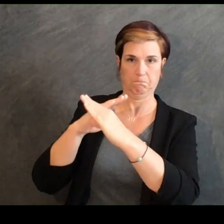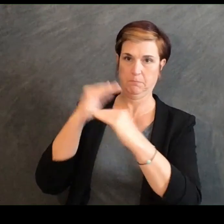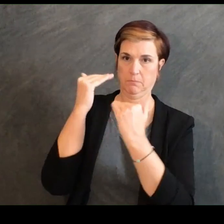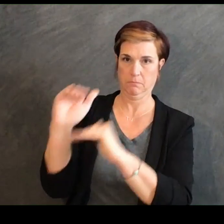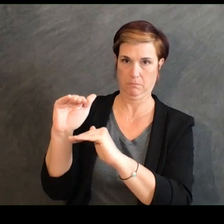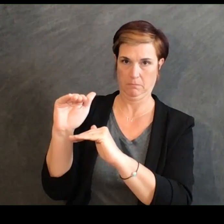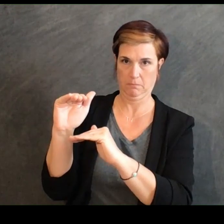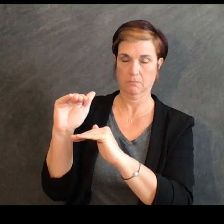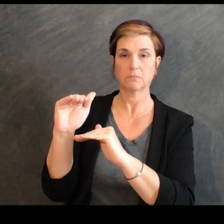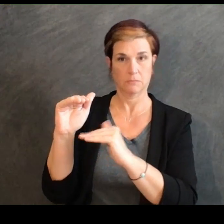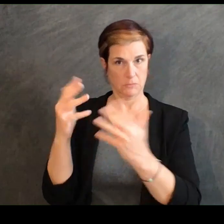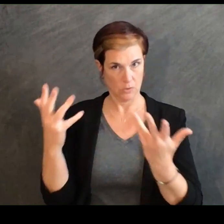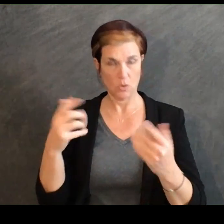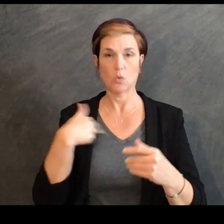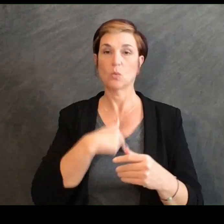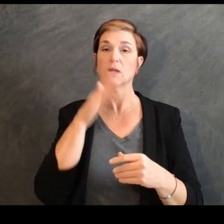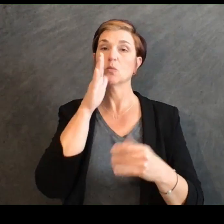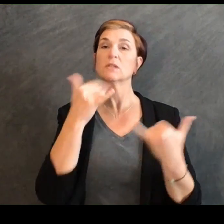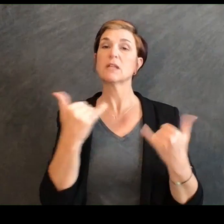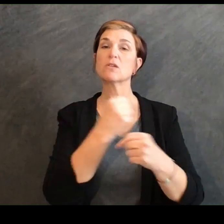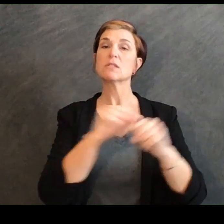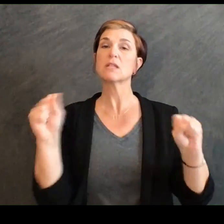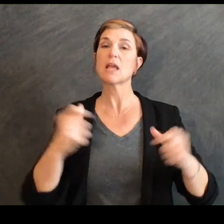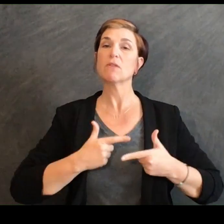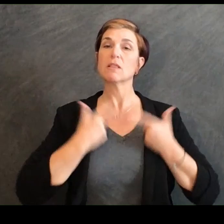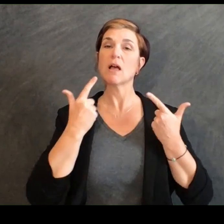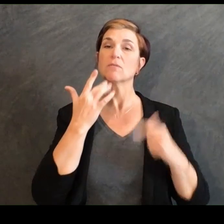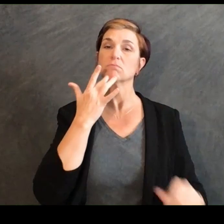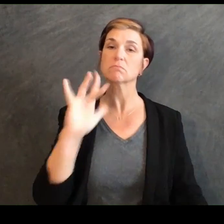behind me a lot number the people behind me said that